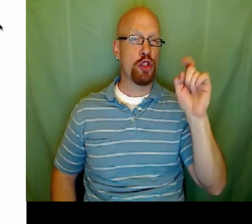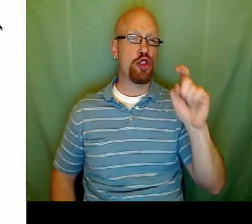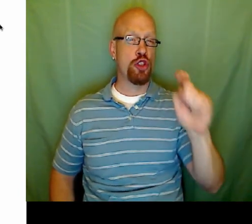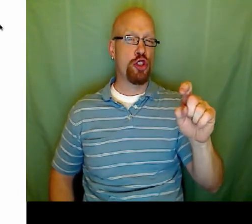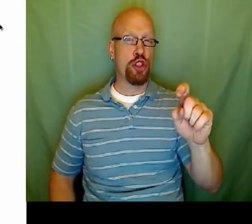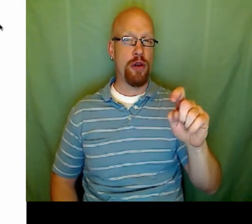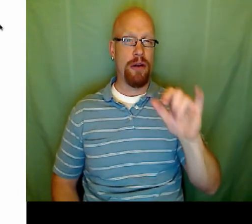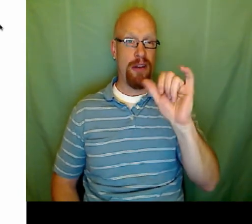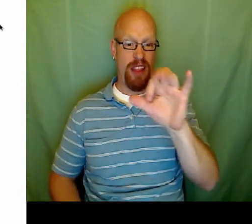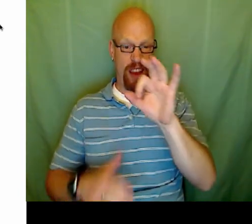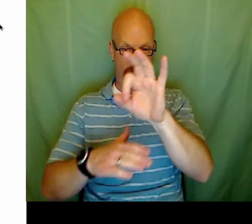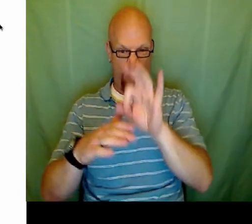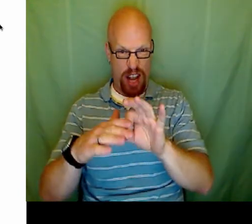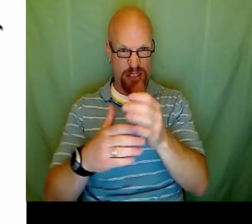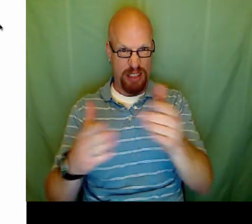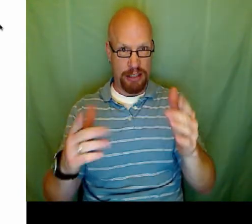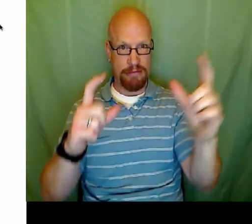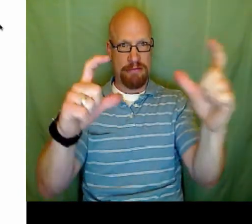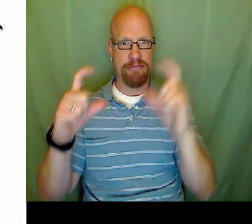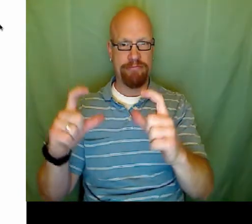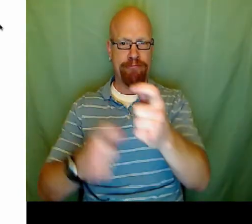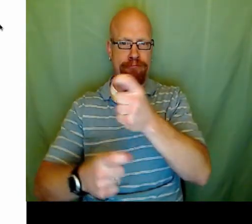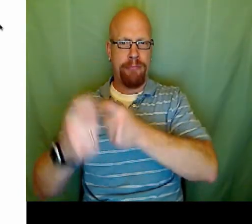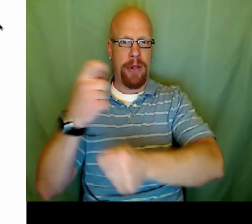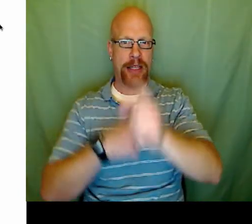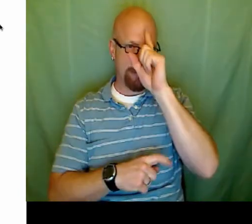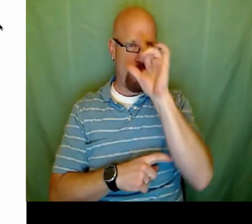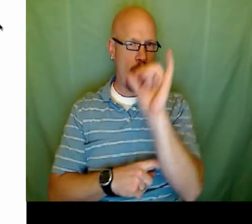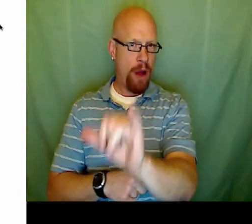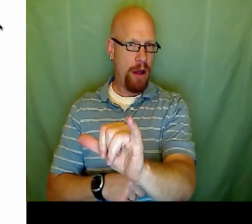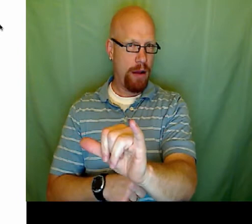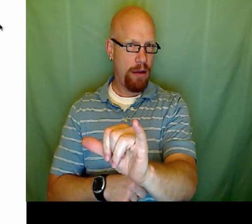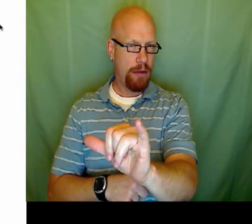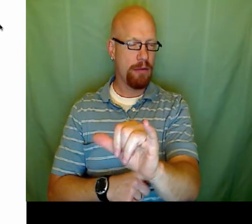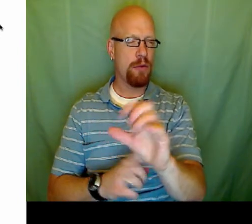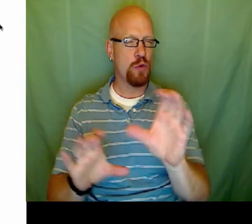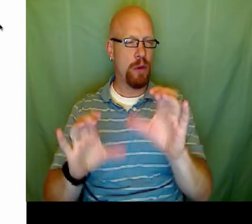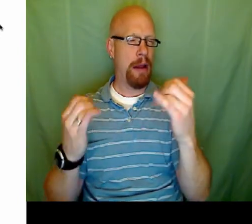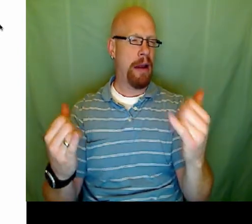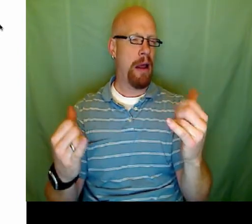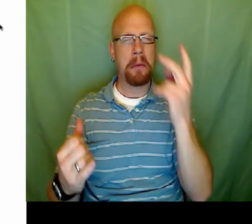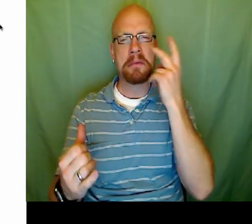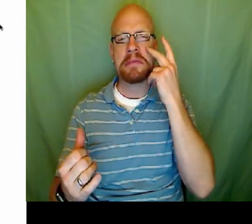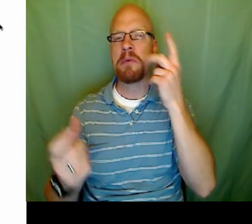So, what happens is we're going to have to use that equivalent